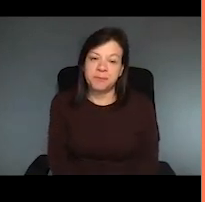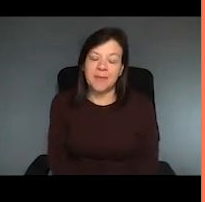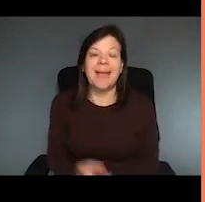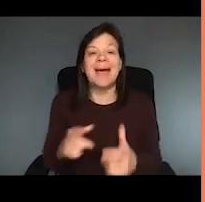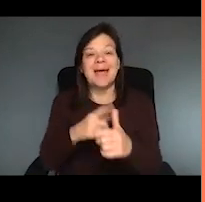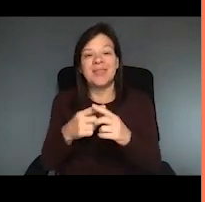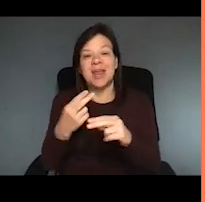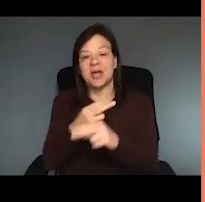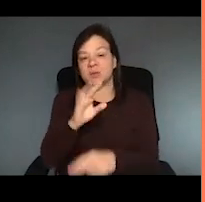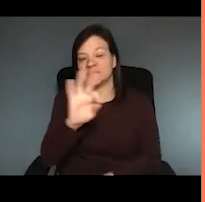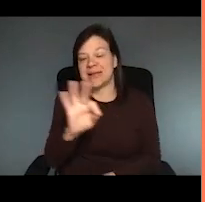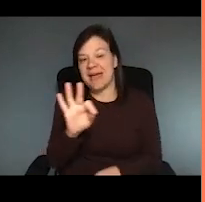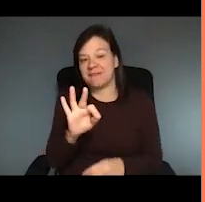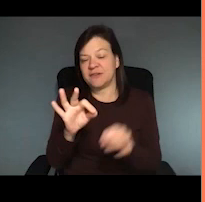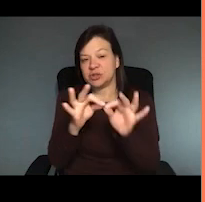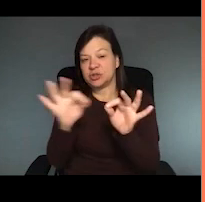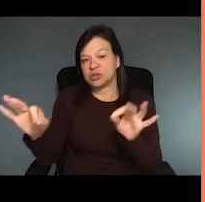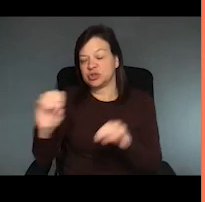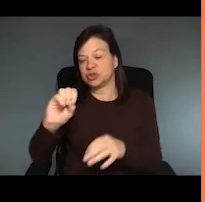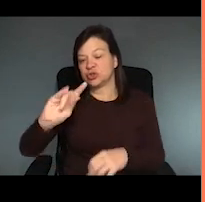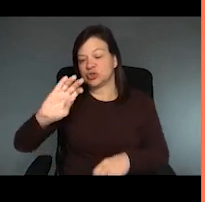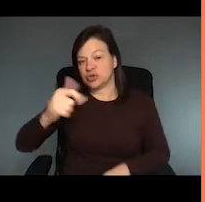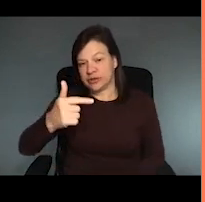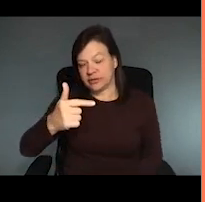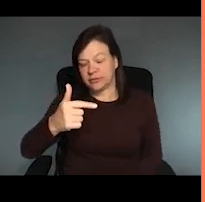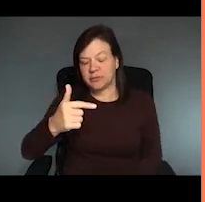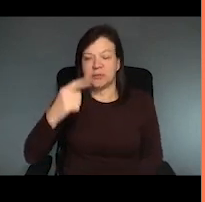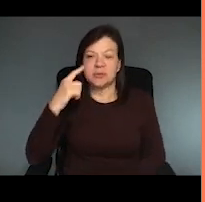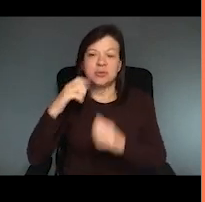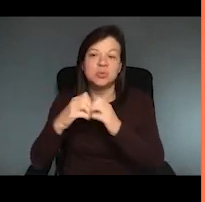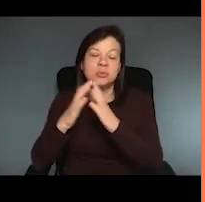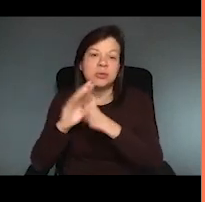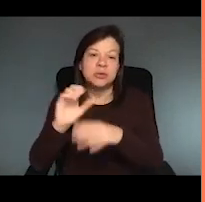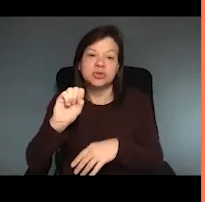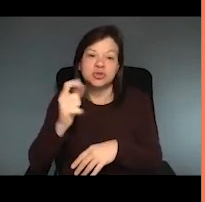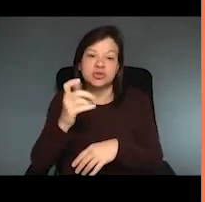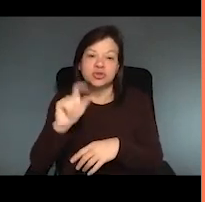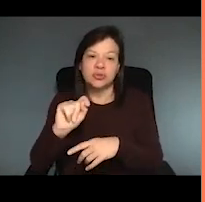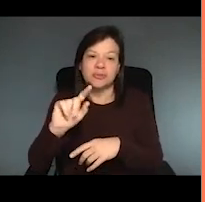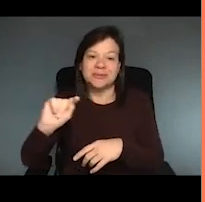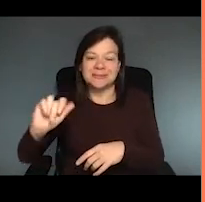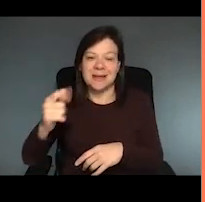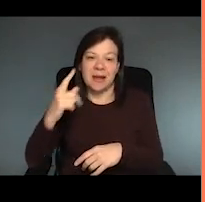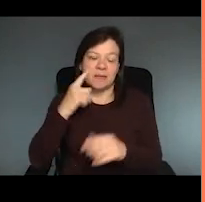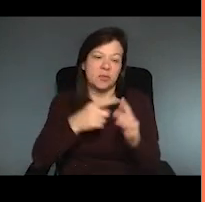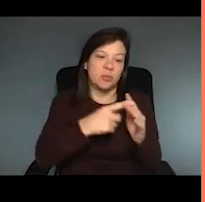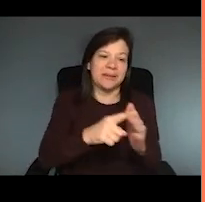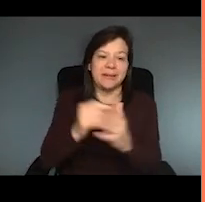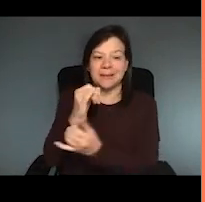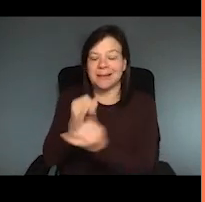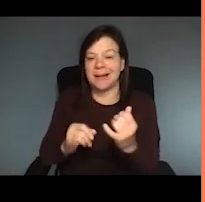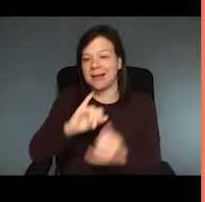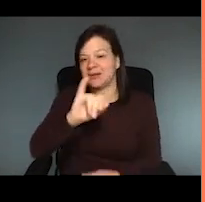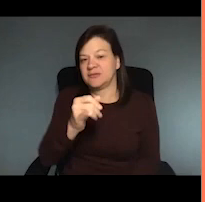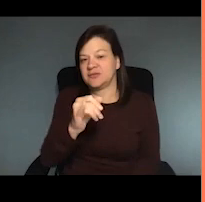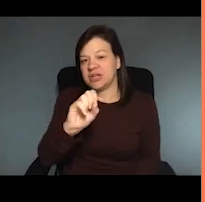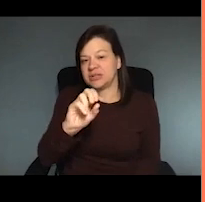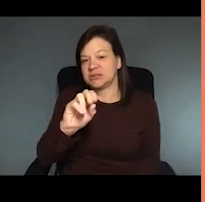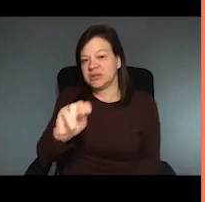F-STRING TO IMPLEMENT SCRIPT TAGS FOR THE BEGINNING AND THE END OF THAT JSON LD.